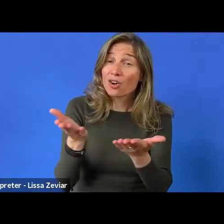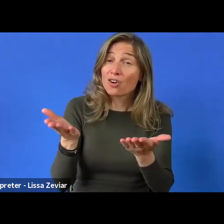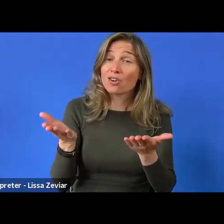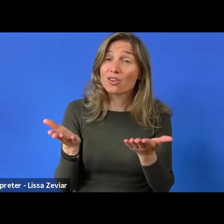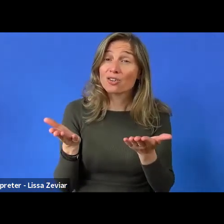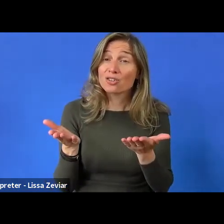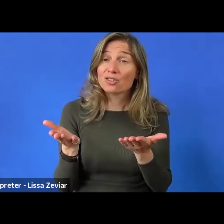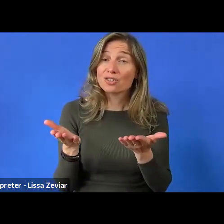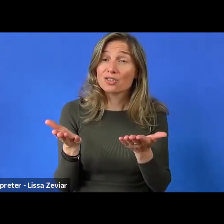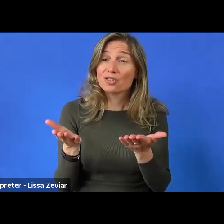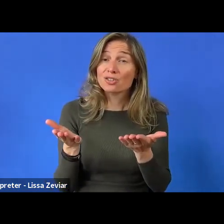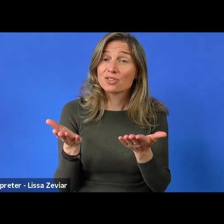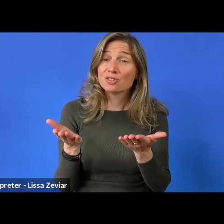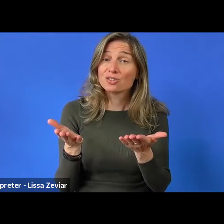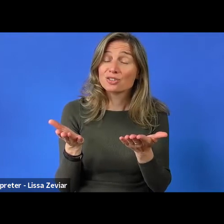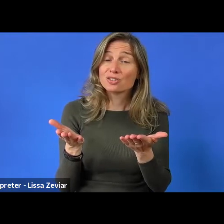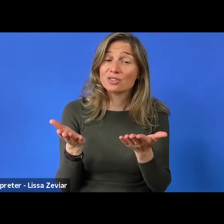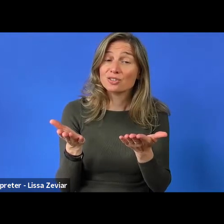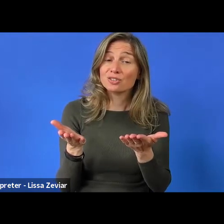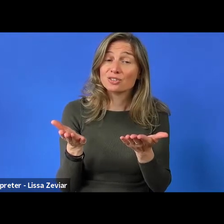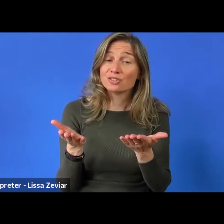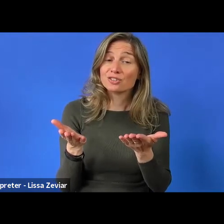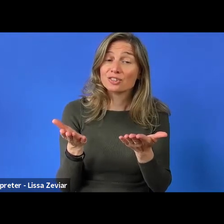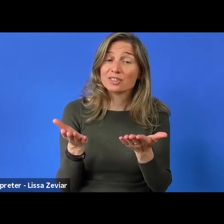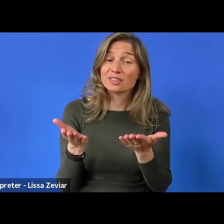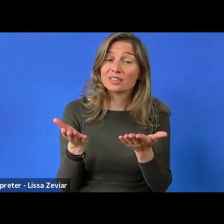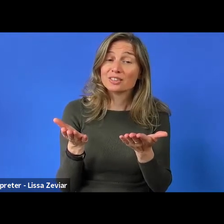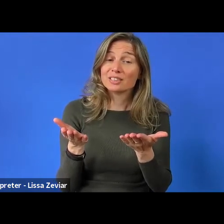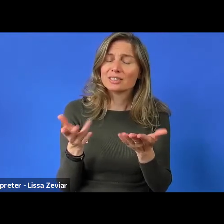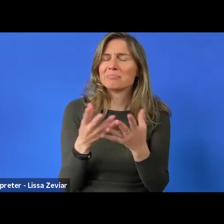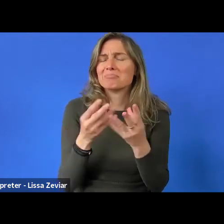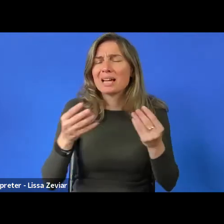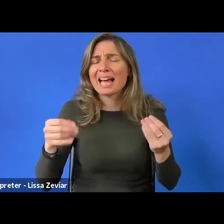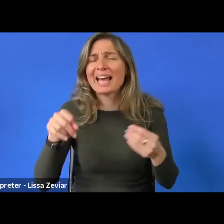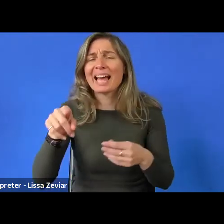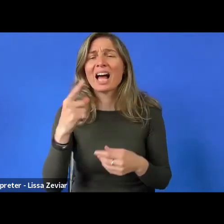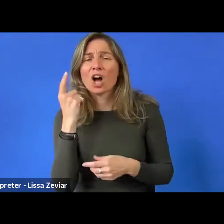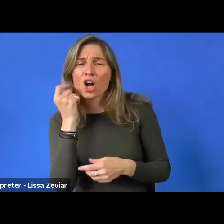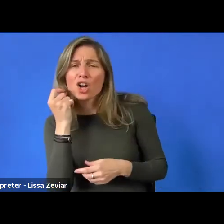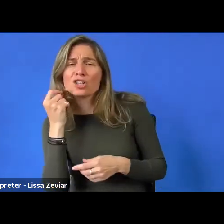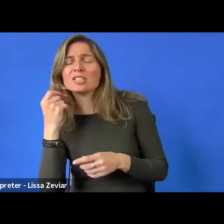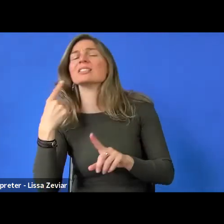many of these women in a very difficult situation, and they hardly have access to justice.